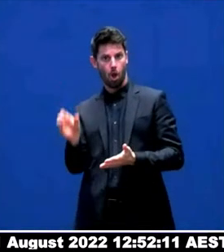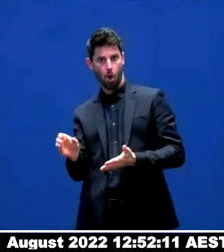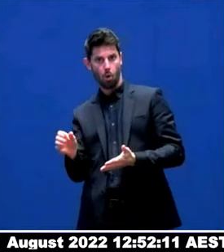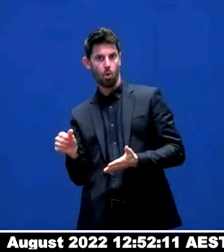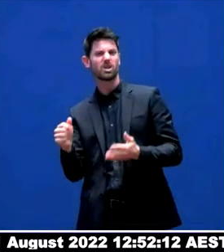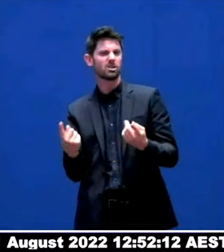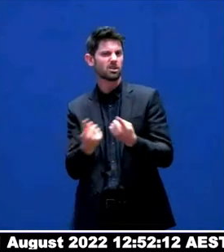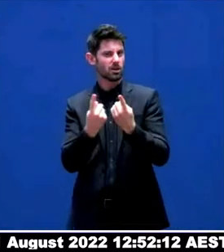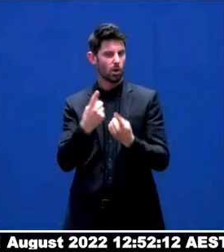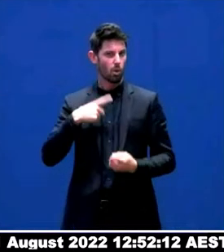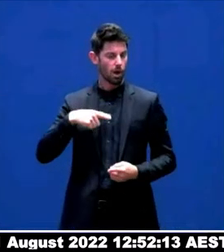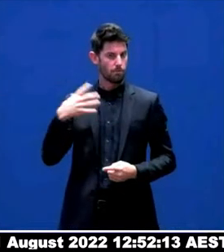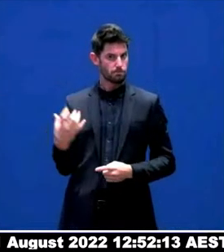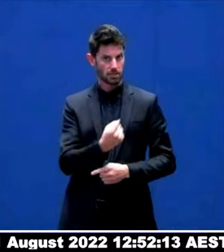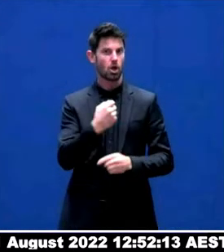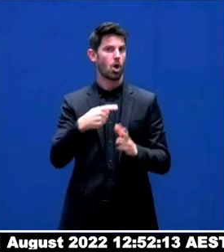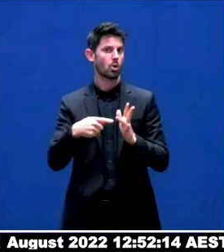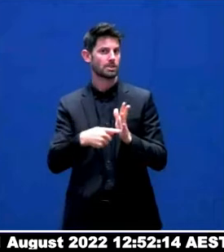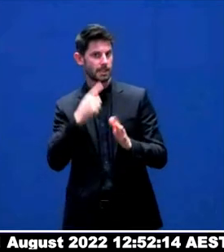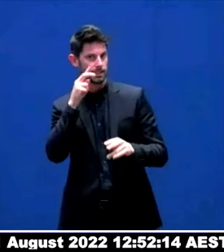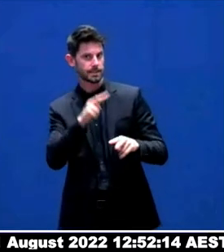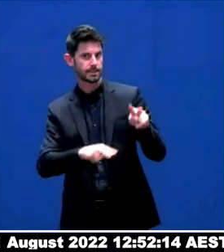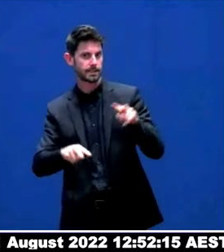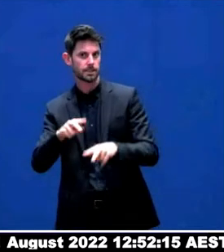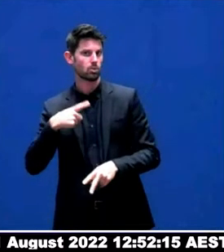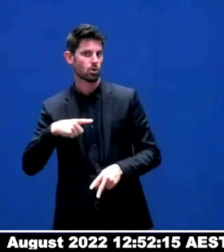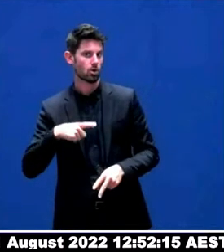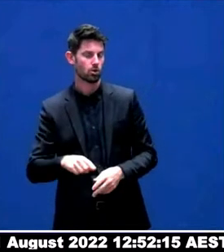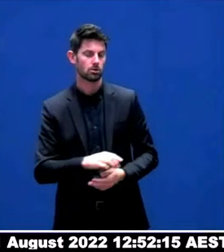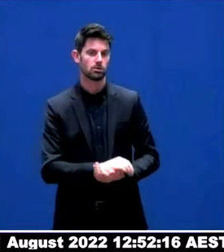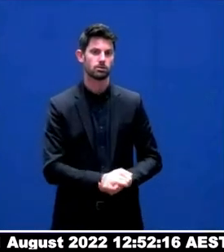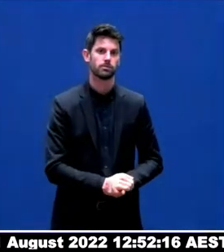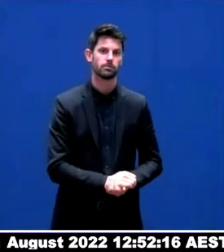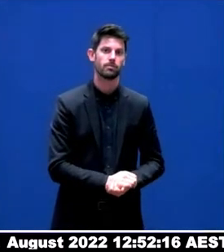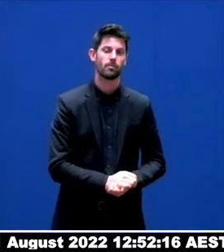Again, my understanding is that there are exceptions for some minor